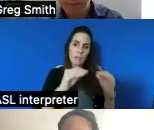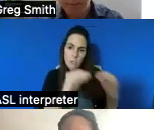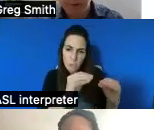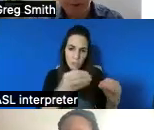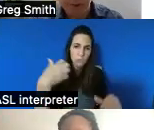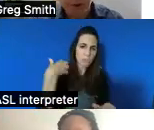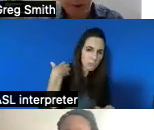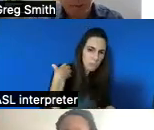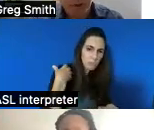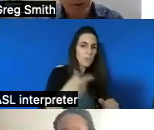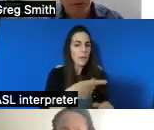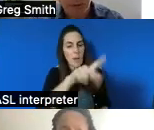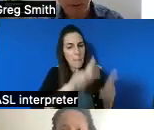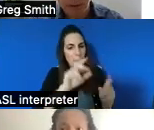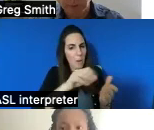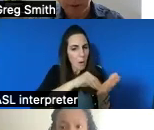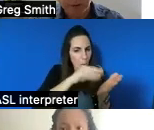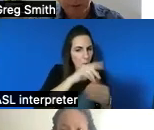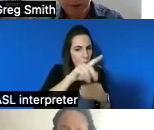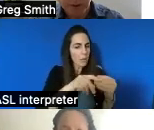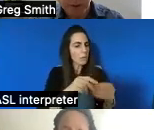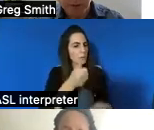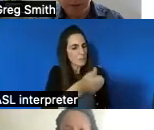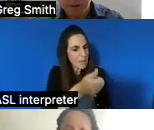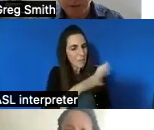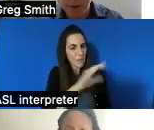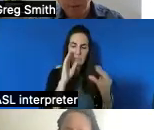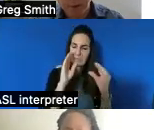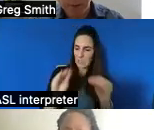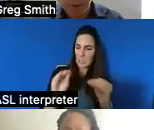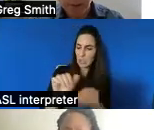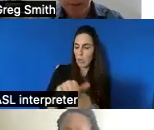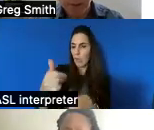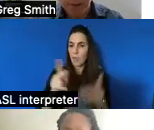that folks can educate themselves and their loved ones uh to really turn that around uh